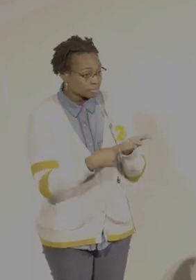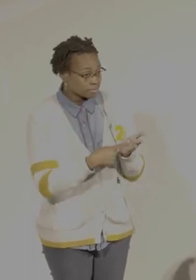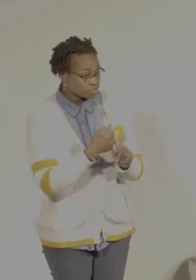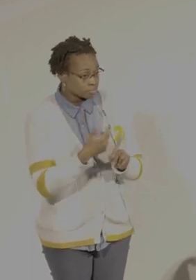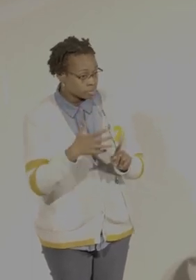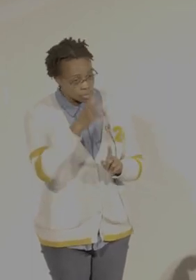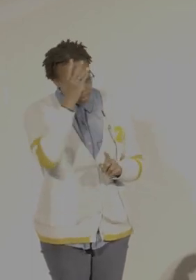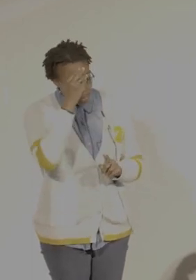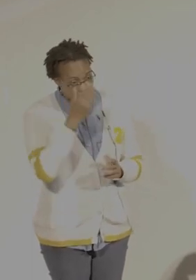your thoughts around that.